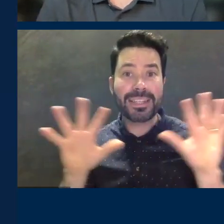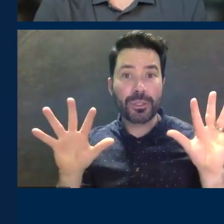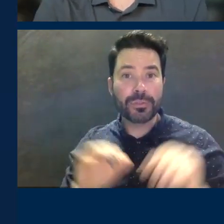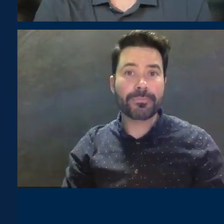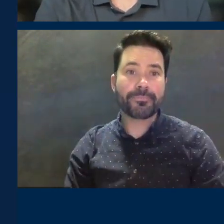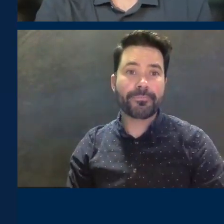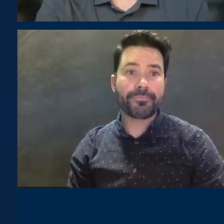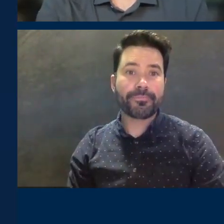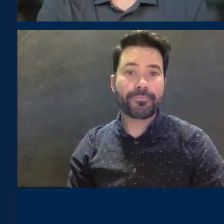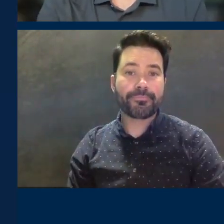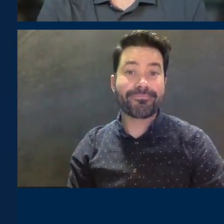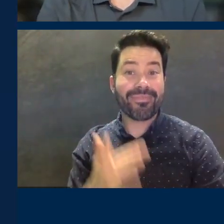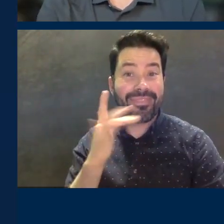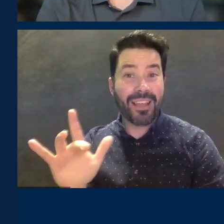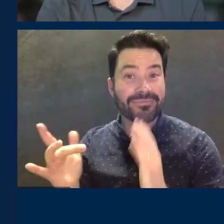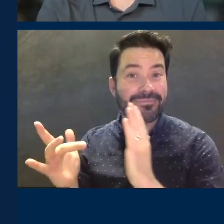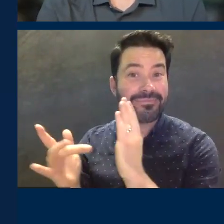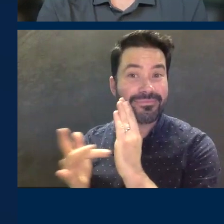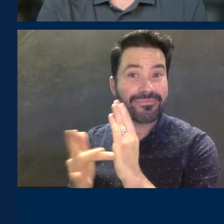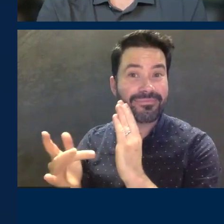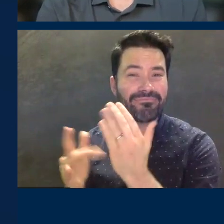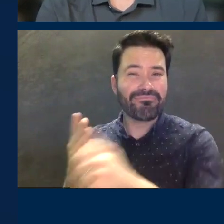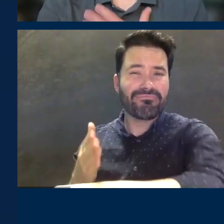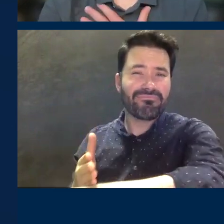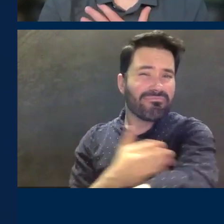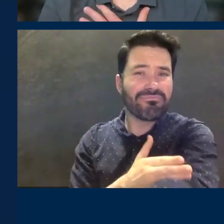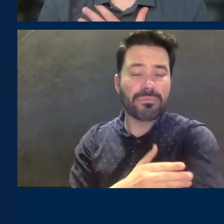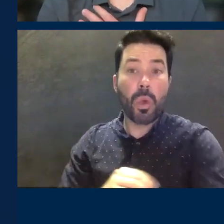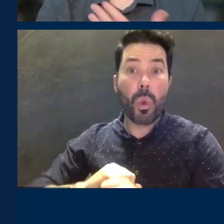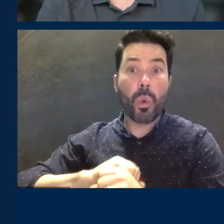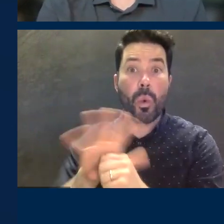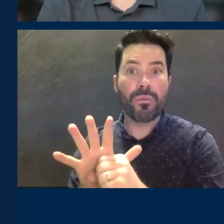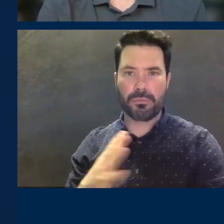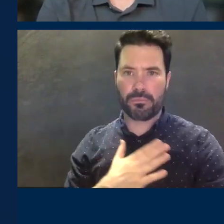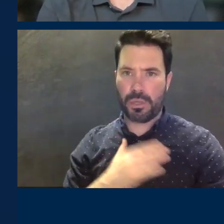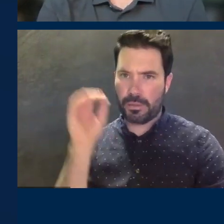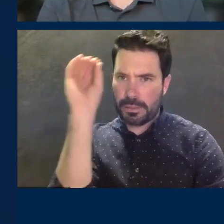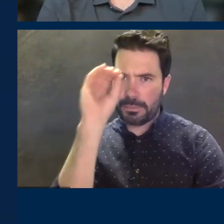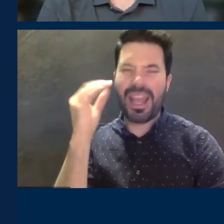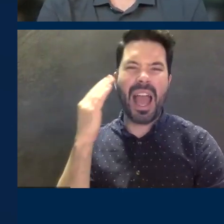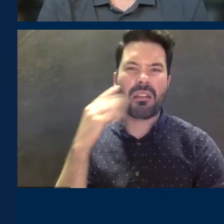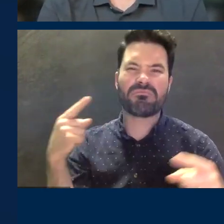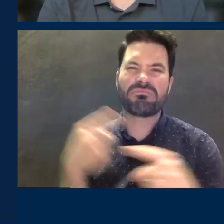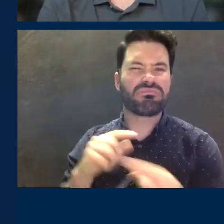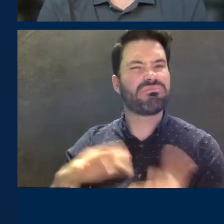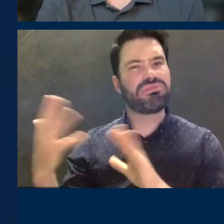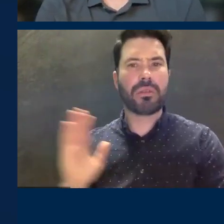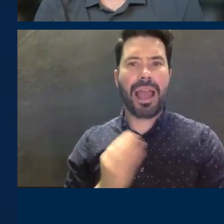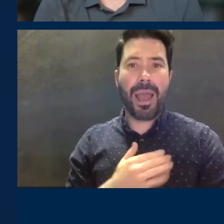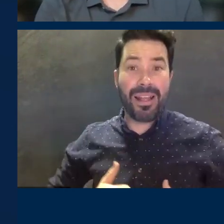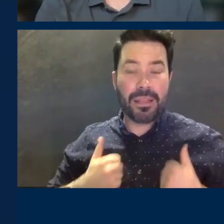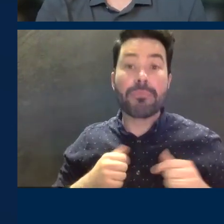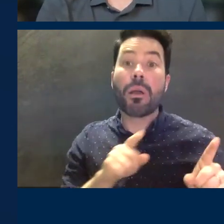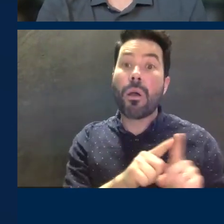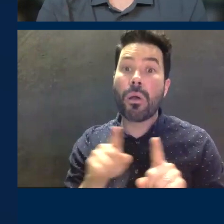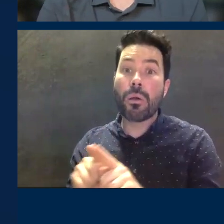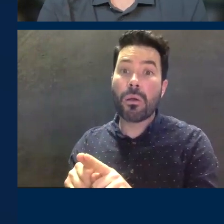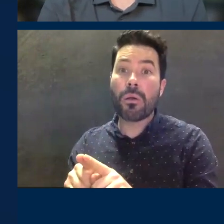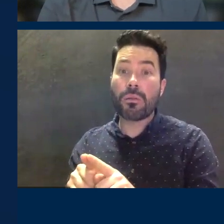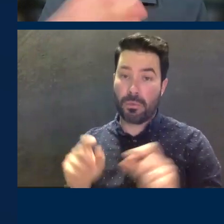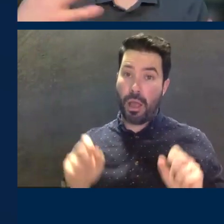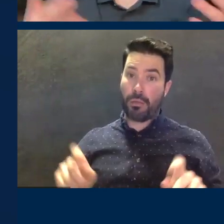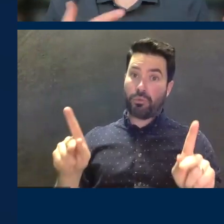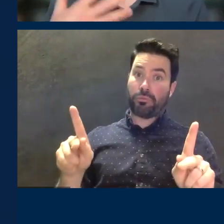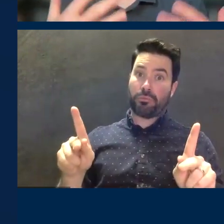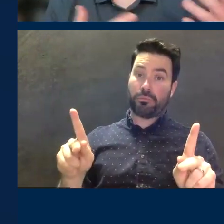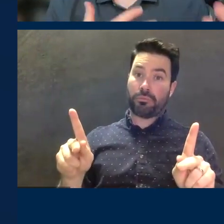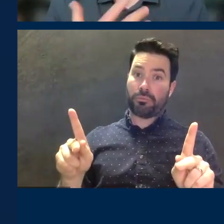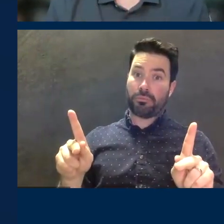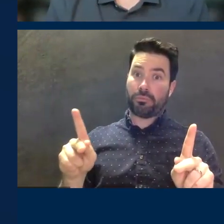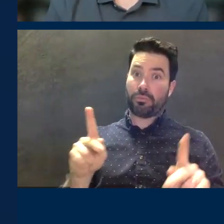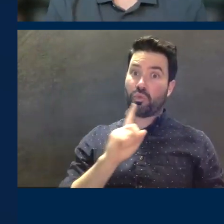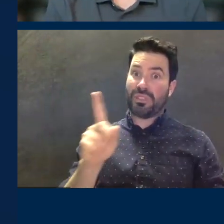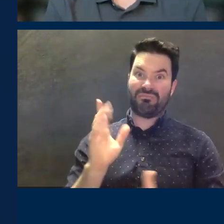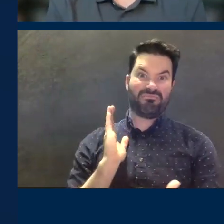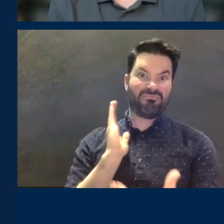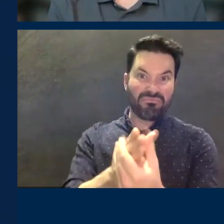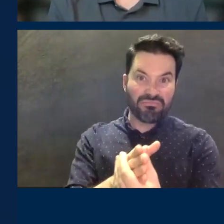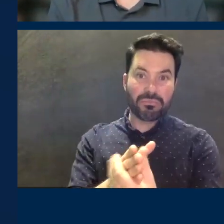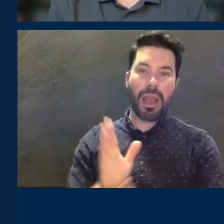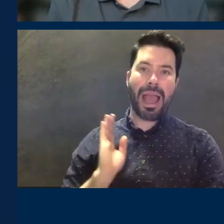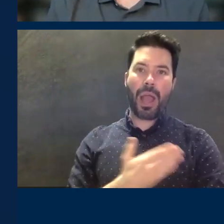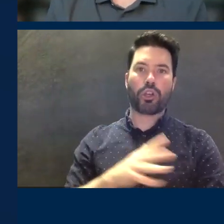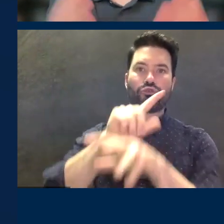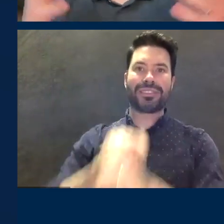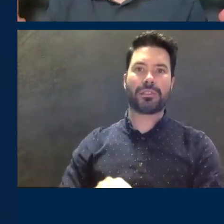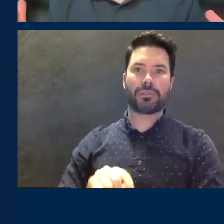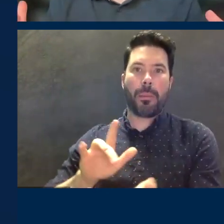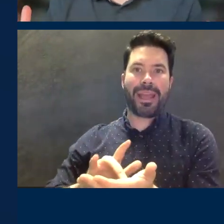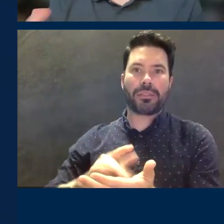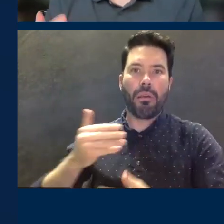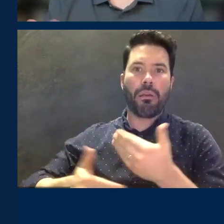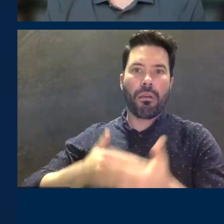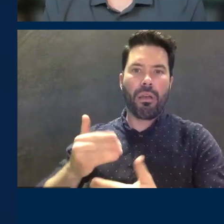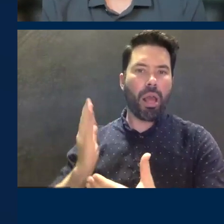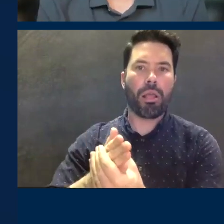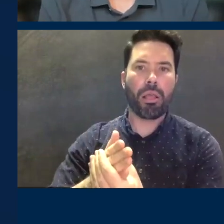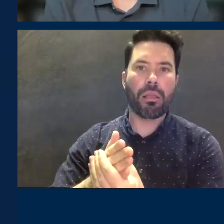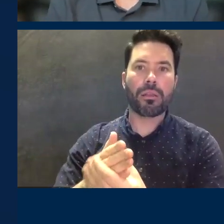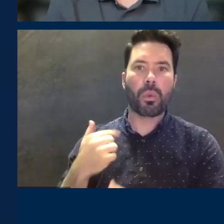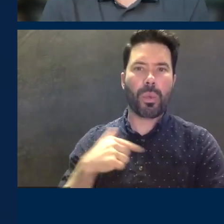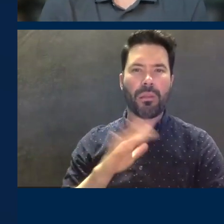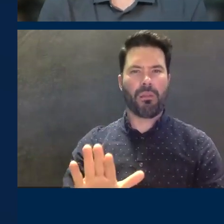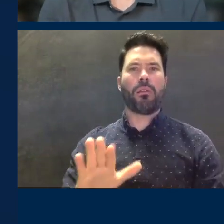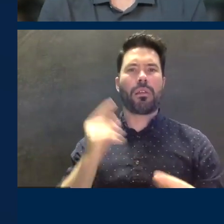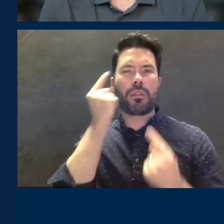Luckily our technology is increasing. Covid, in my opinion, I know it was very disruptive to our lives, but it was also an opportunity to really disrupt what we traditionally did in medicine to really think about how we want to make things more accessible.